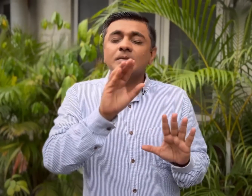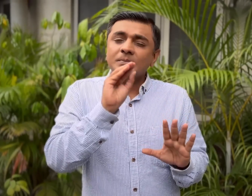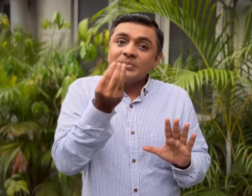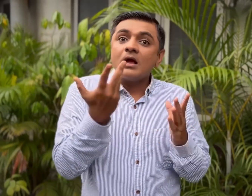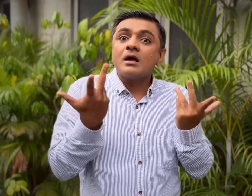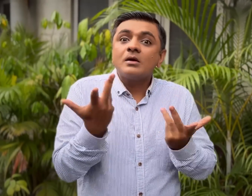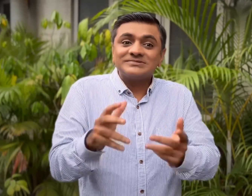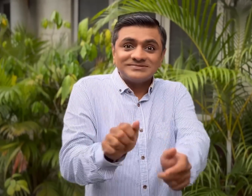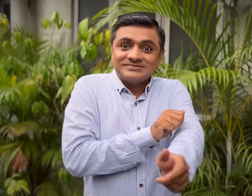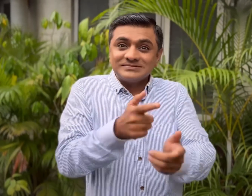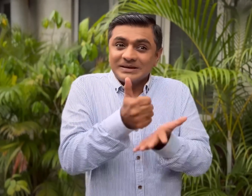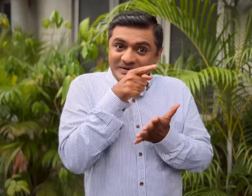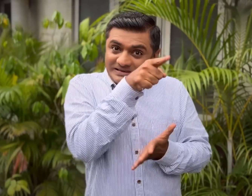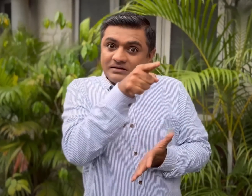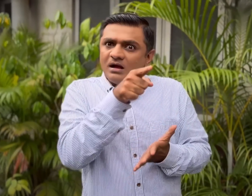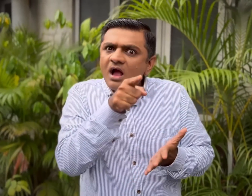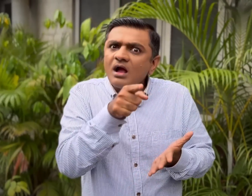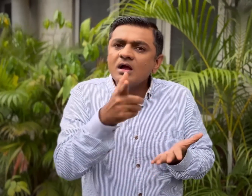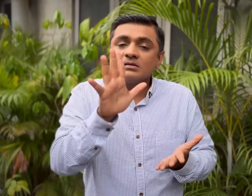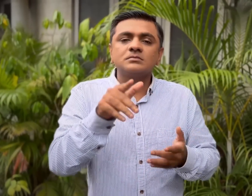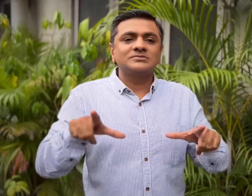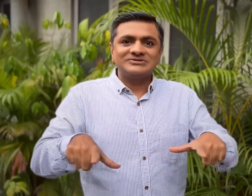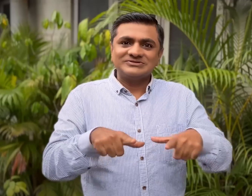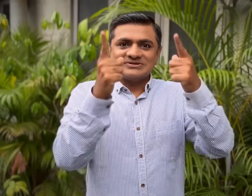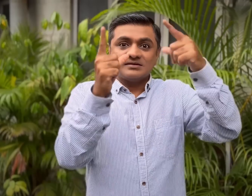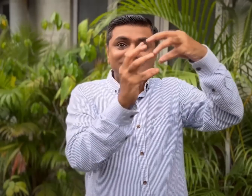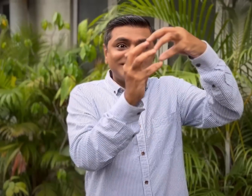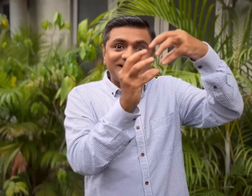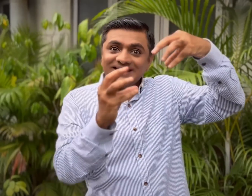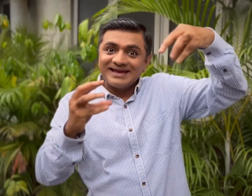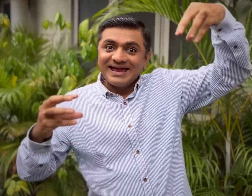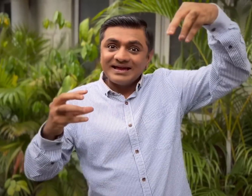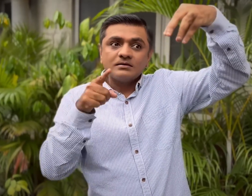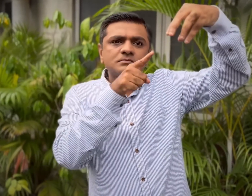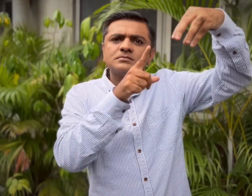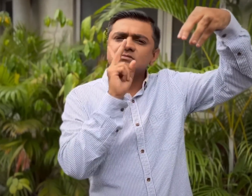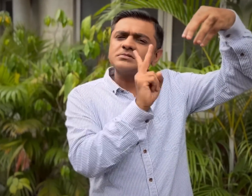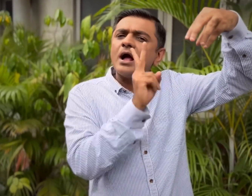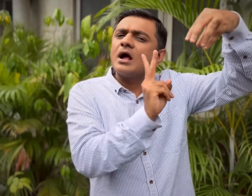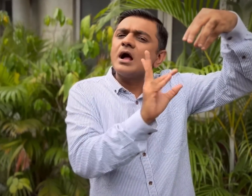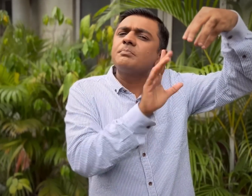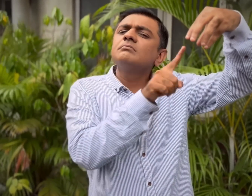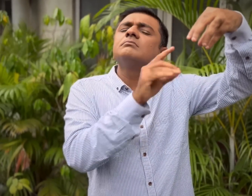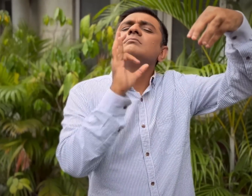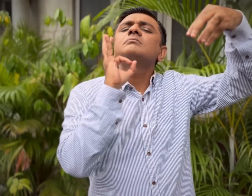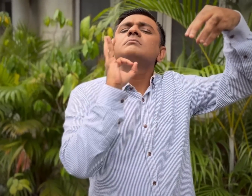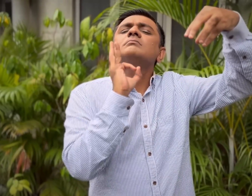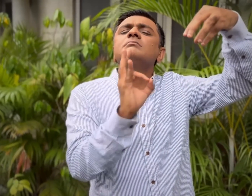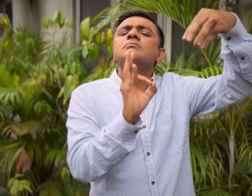But if you want to use it as a scrub, then let the torai stay on the plant.